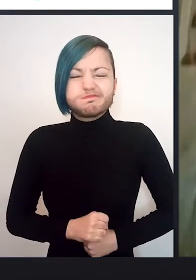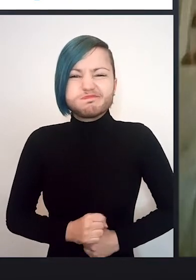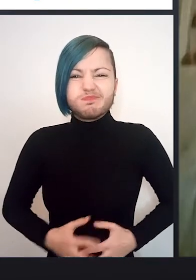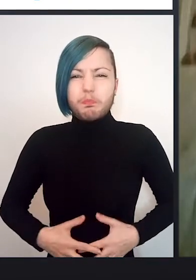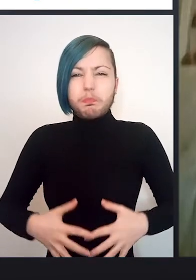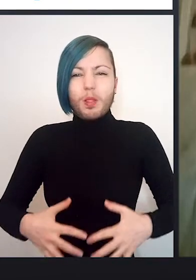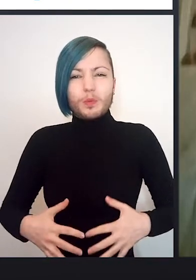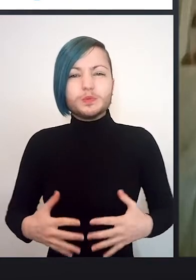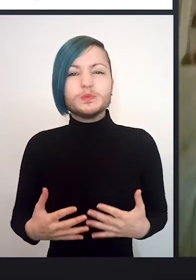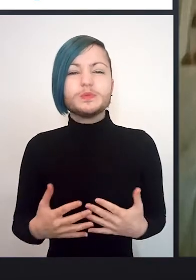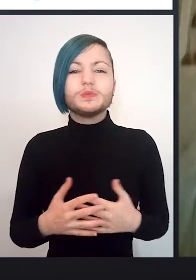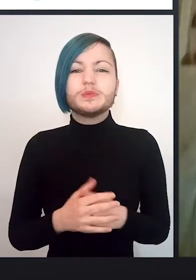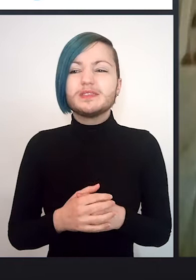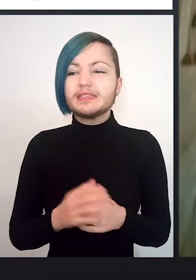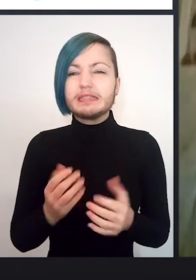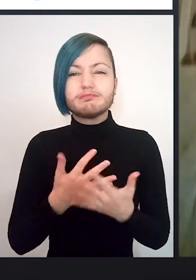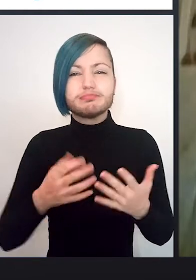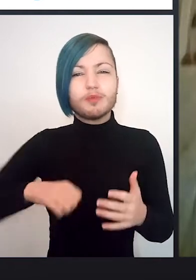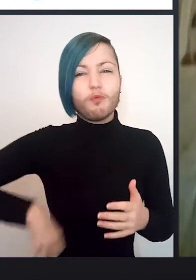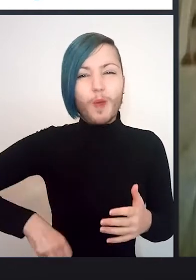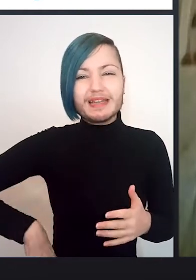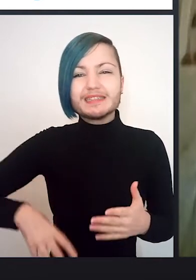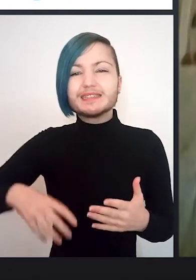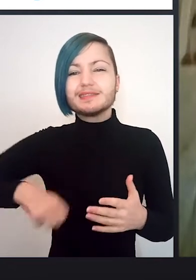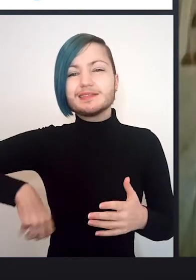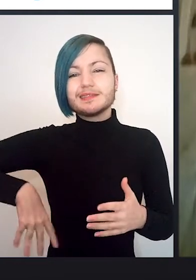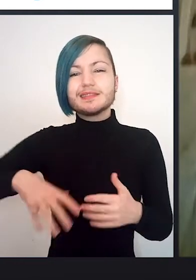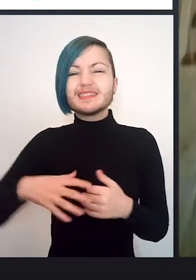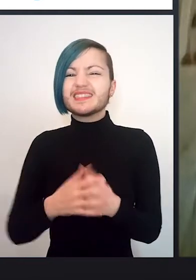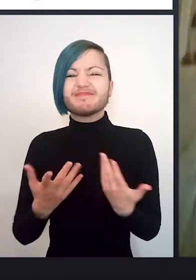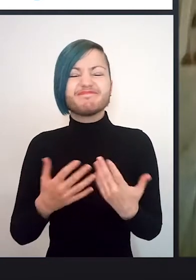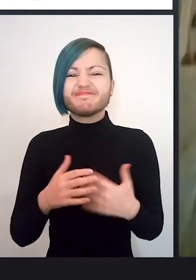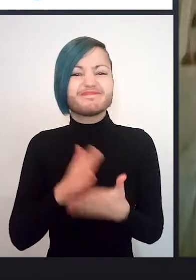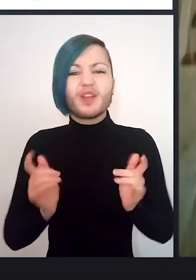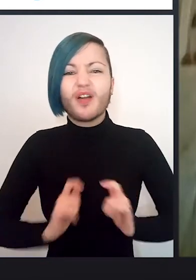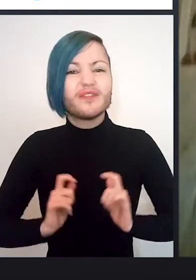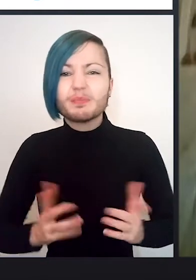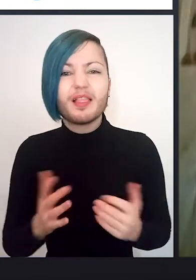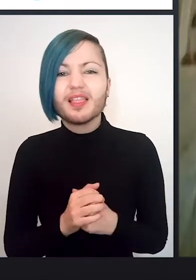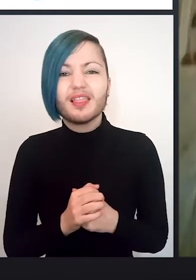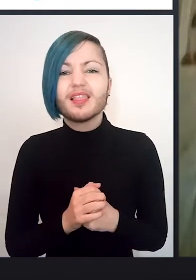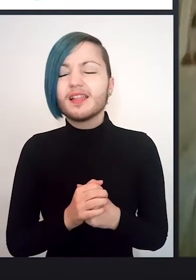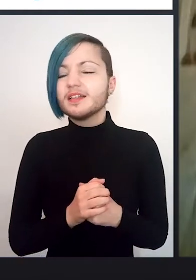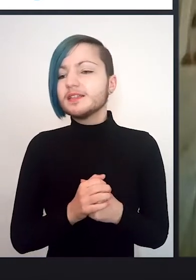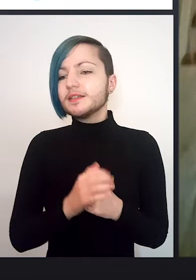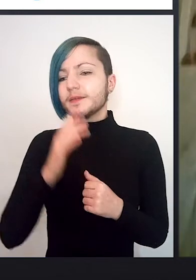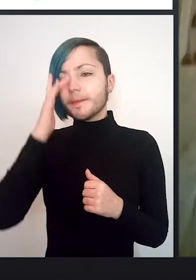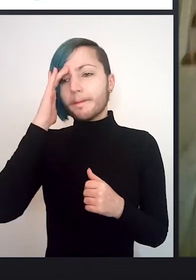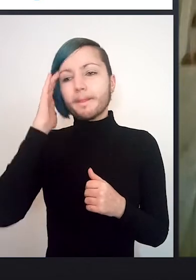I felt like I had a lot of wind as well so that felt quite uncomfortable until the pack